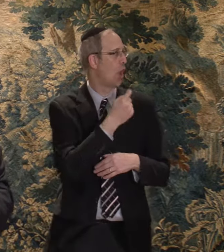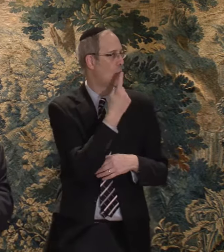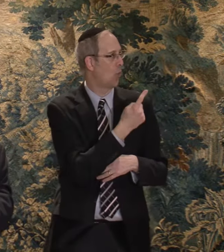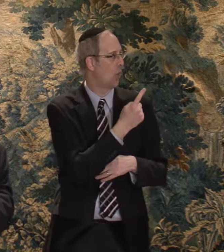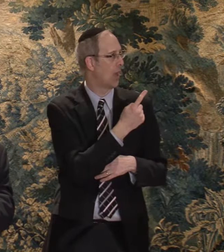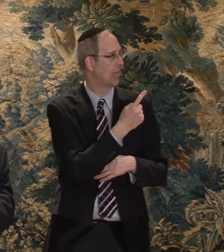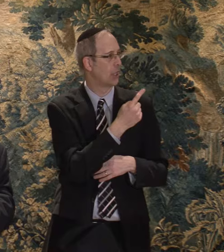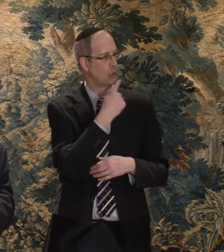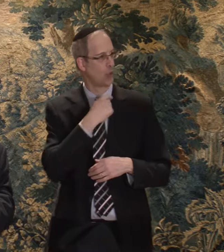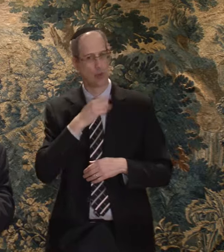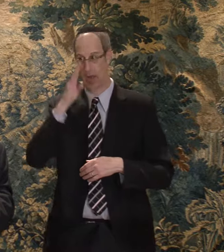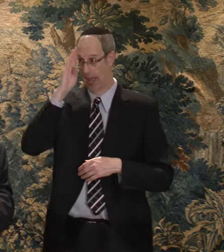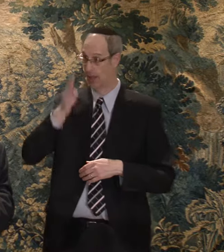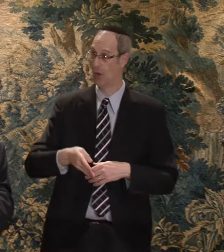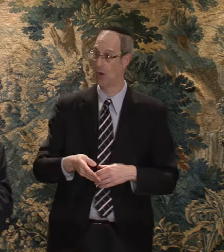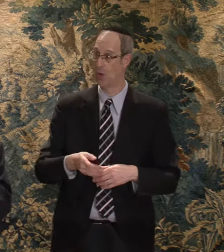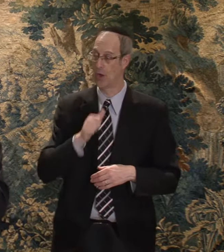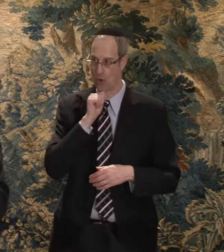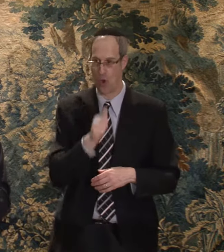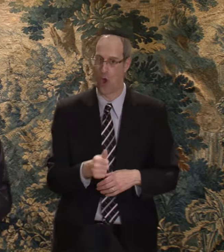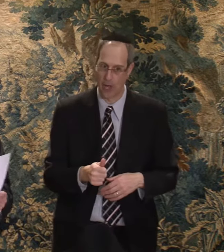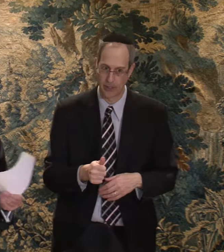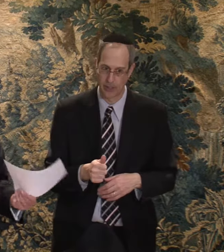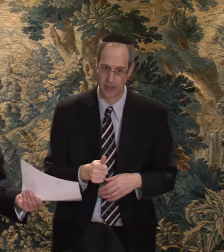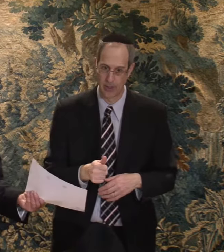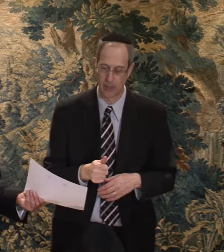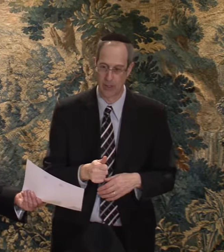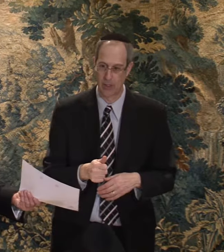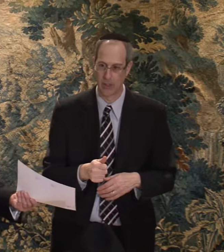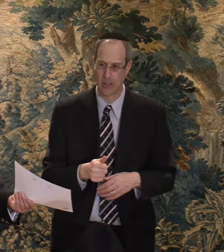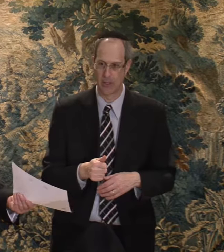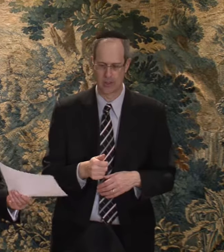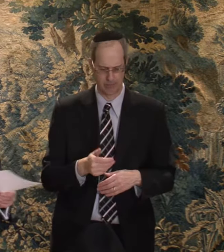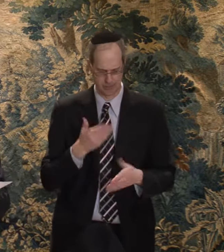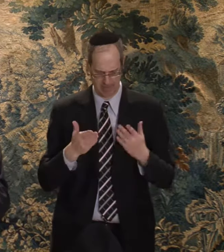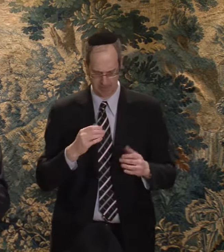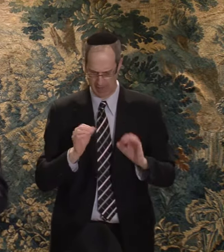hello to you a person could say look that must be nothing I come to the hell